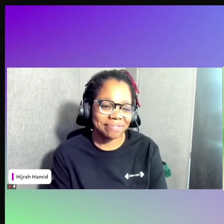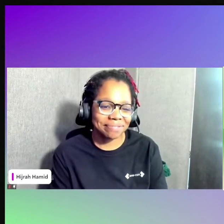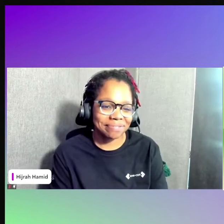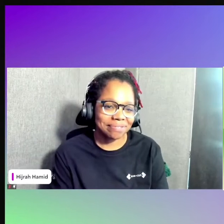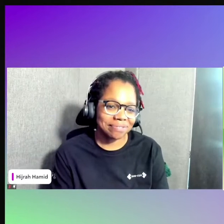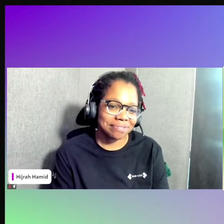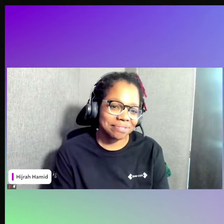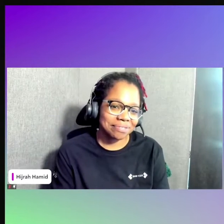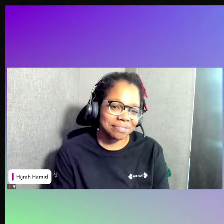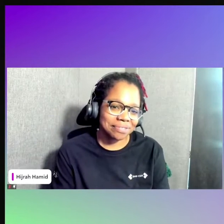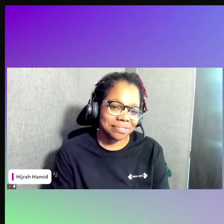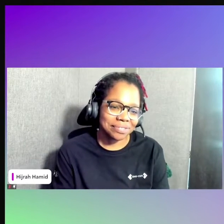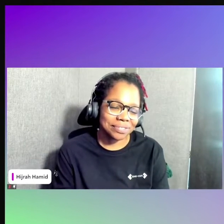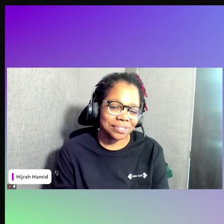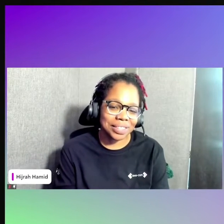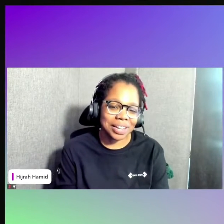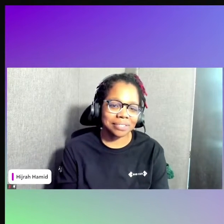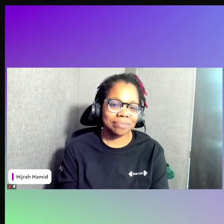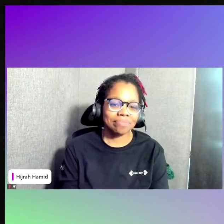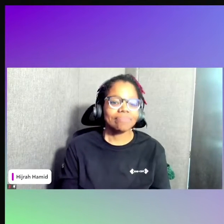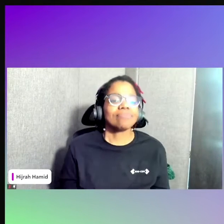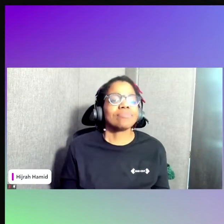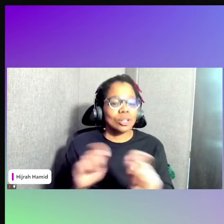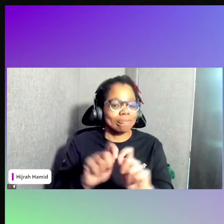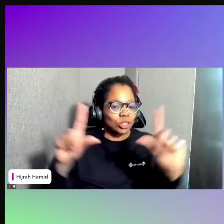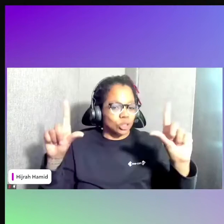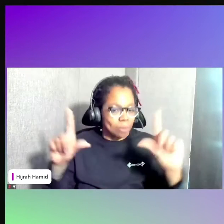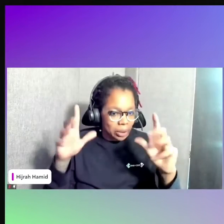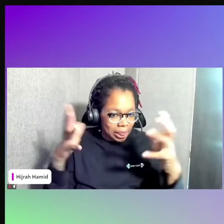ended up in chancey's lab period